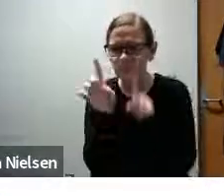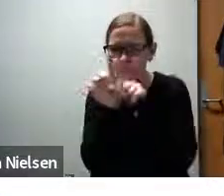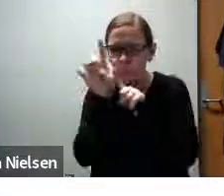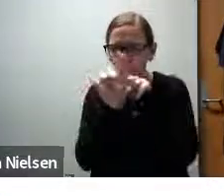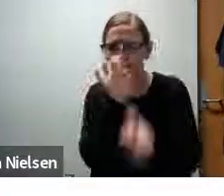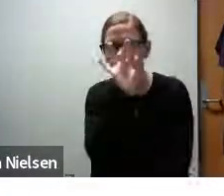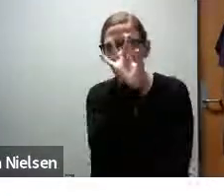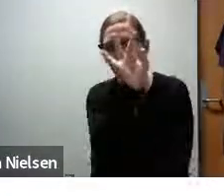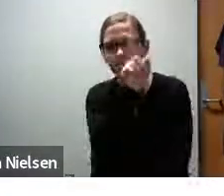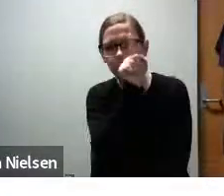I don't know if you can see it or not.